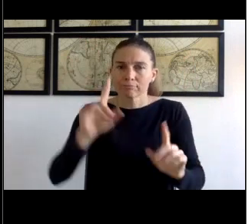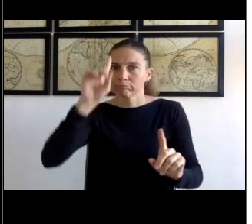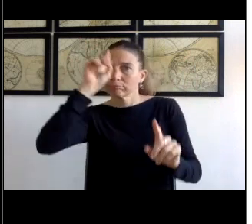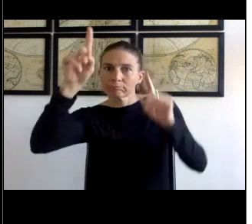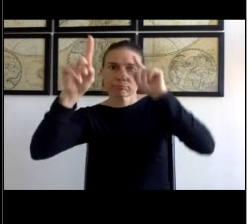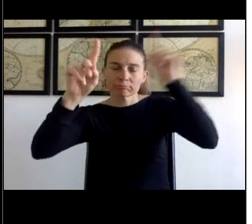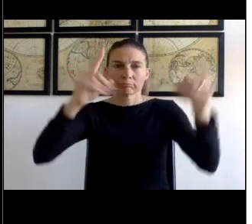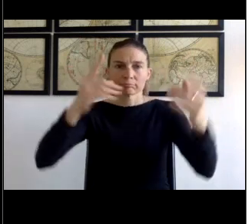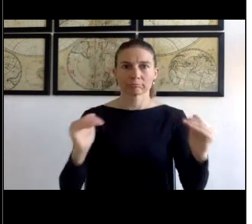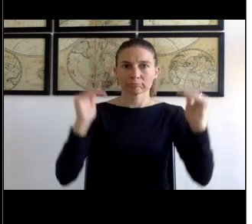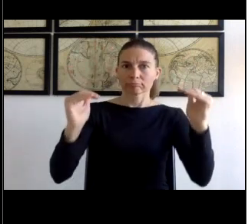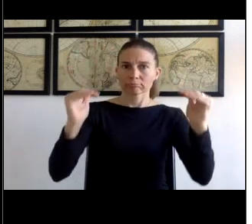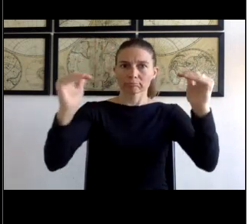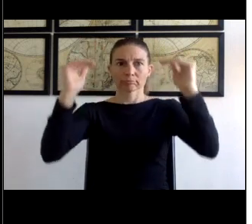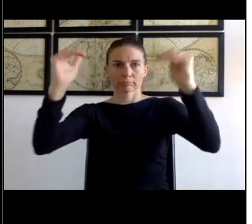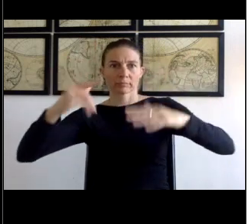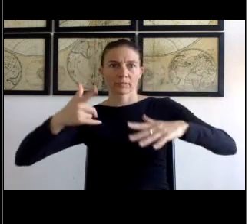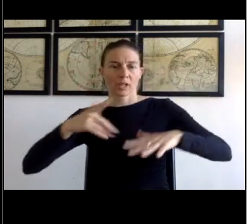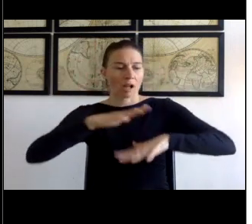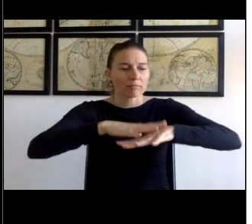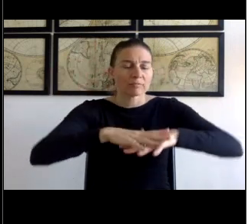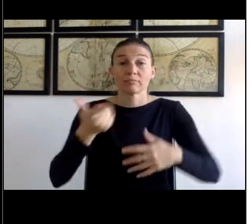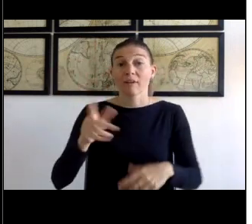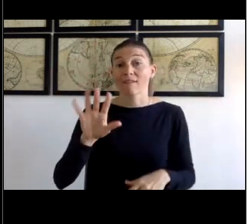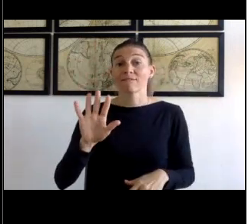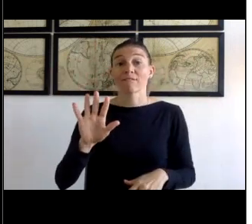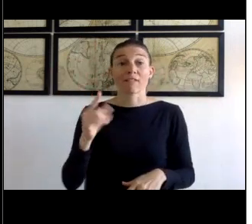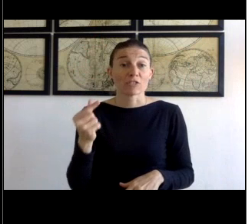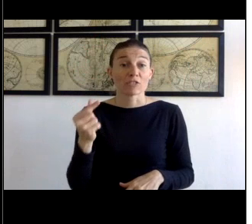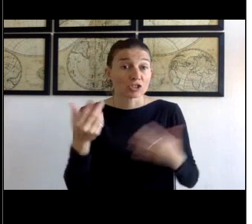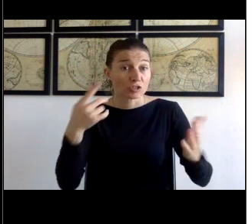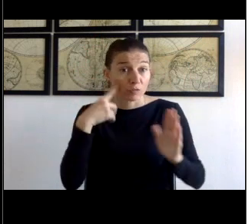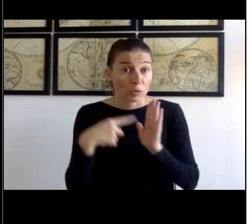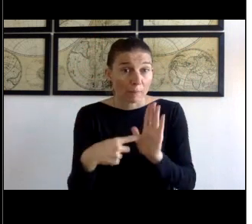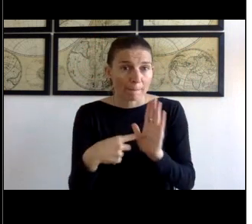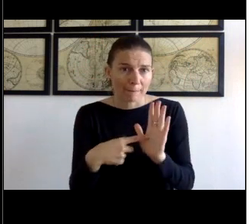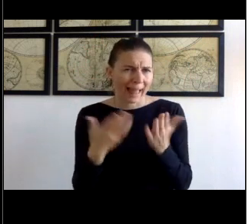High connectivity, 5G, for example, is always on the news lately.